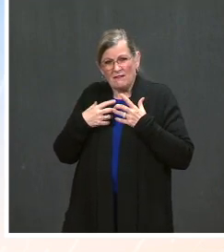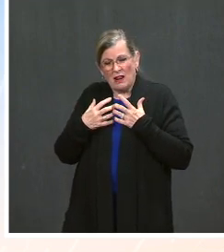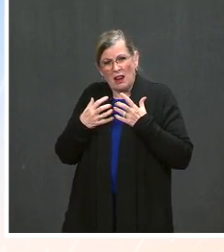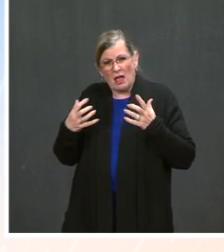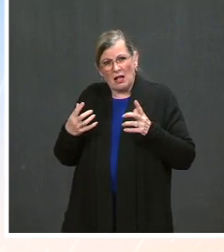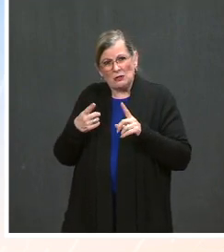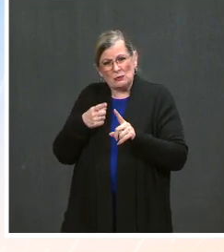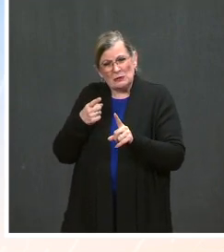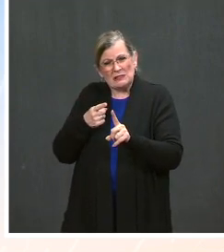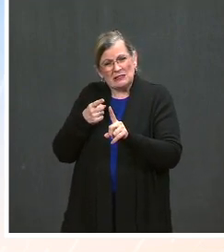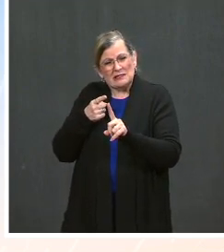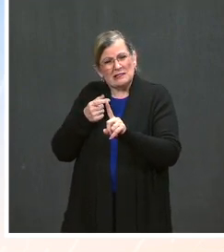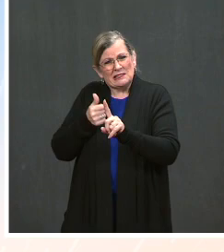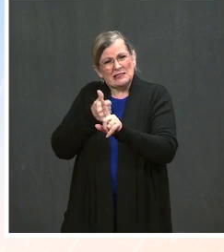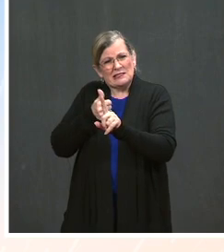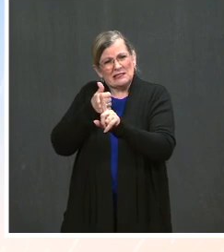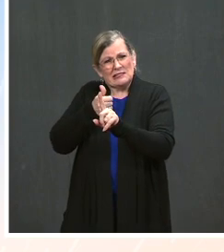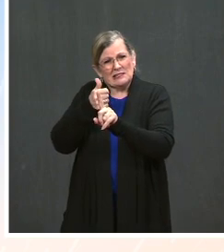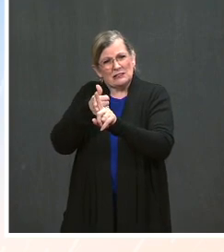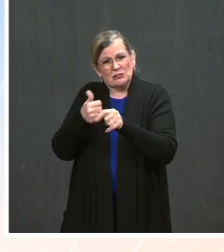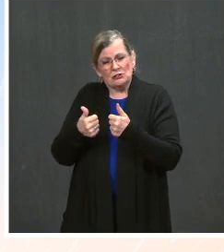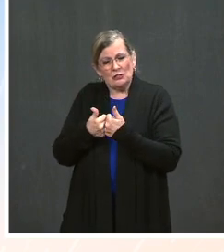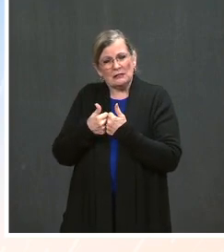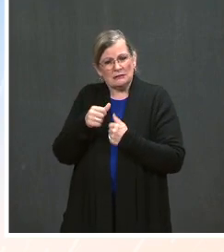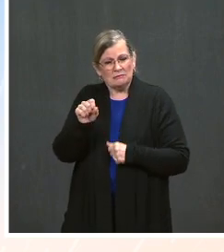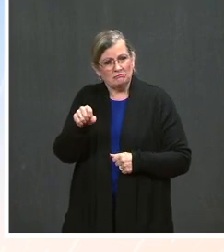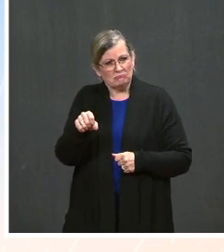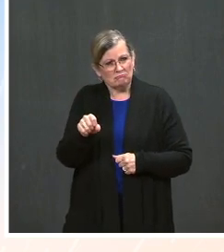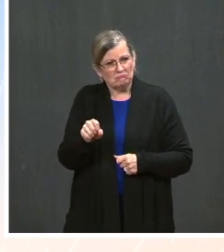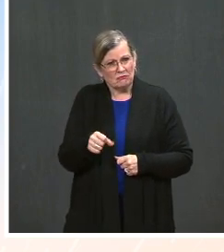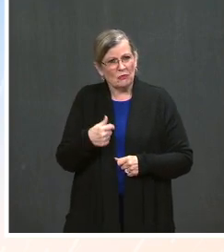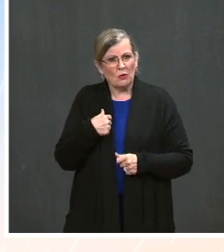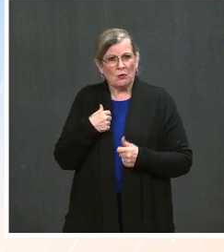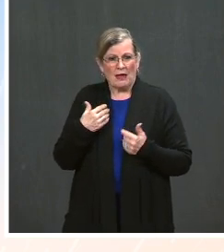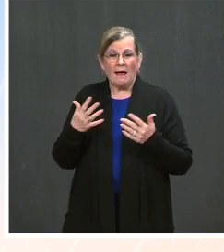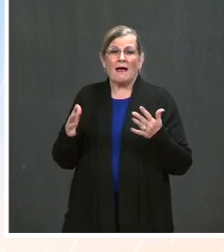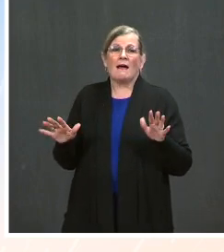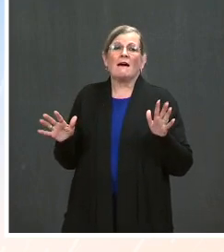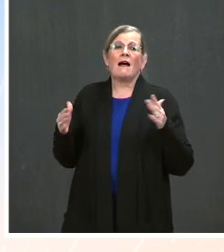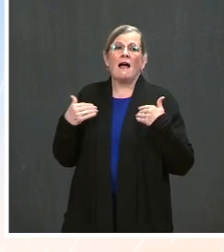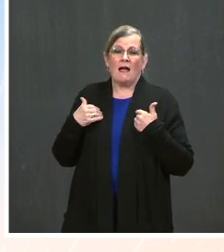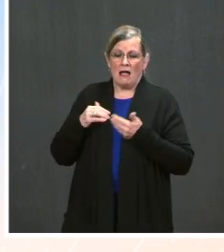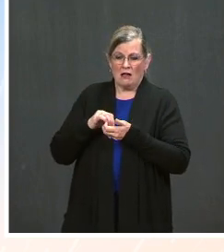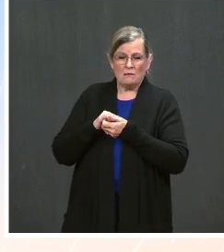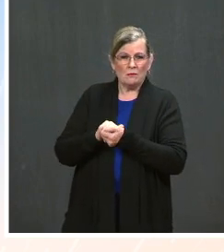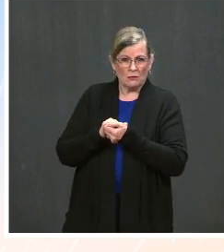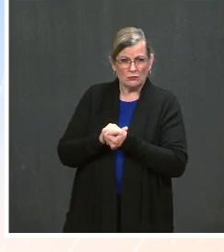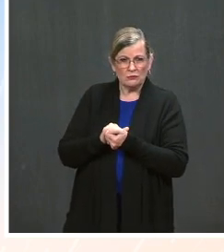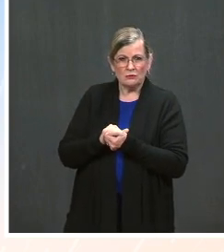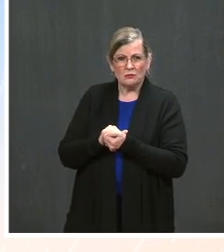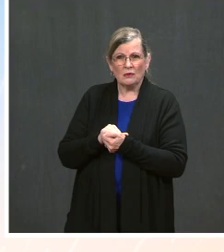that the EU is going to form with the remaining partners in the JCPOA, including Iran. And the primary issues that will be discussed